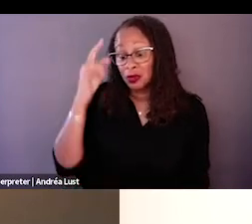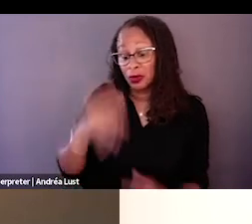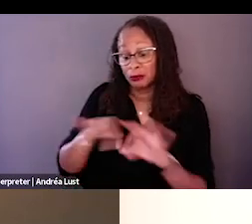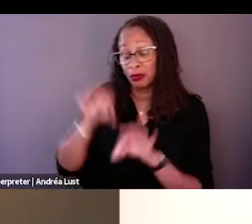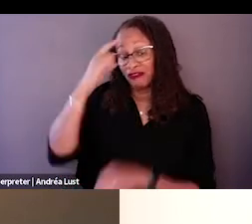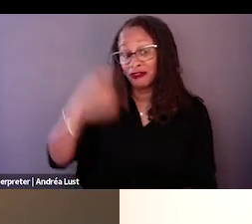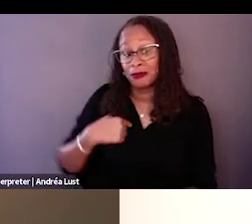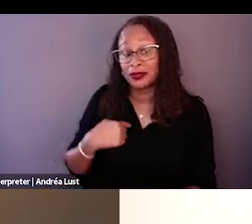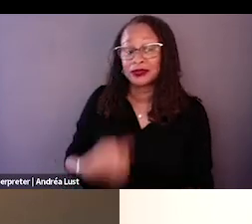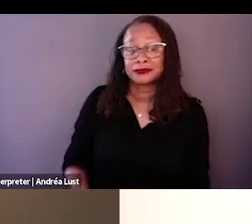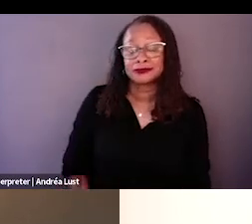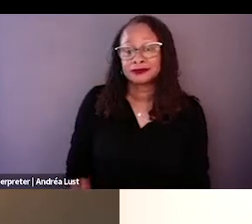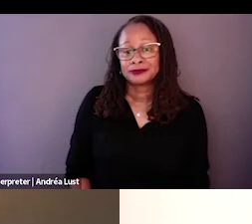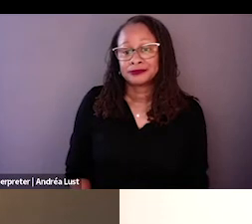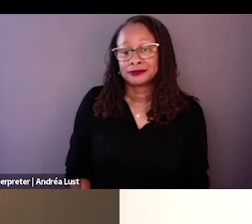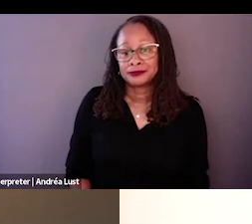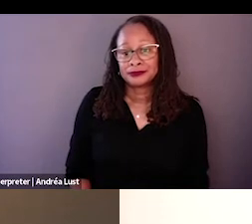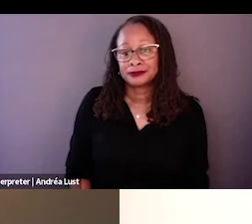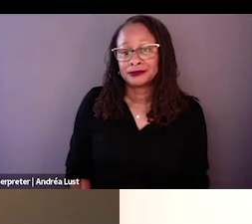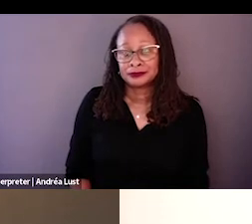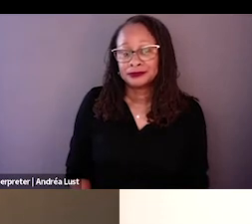What was your budget?